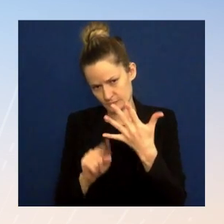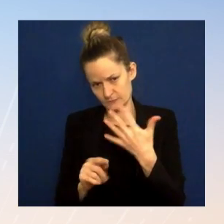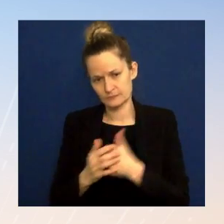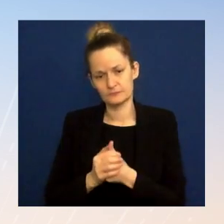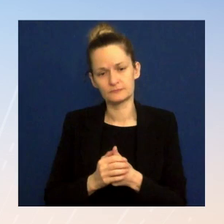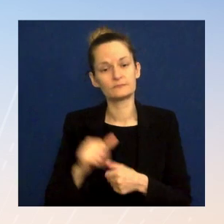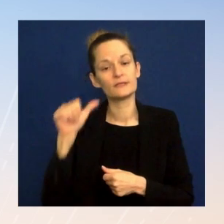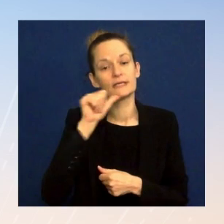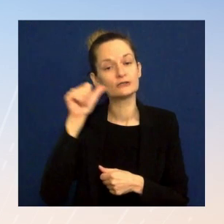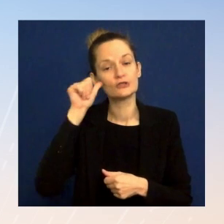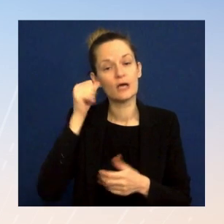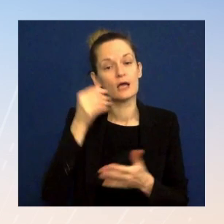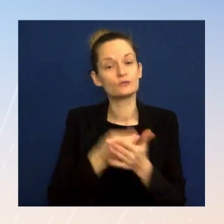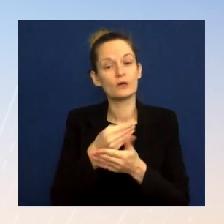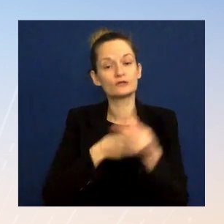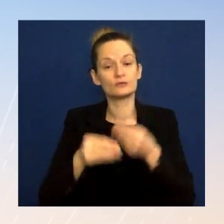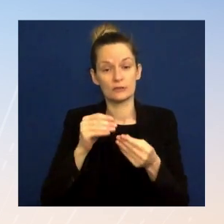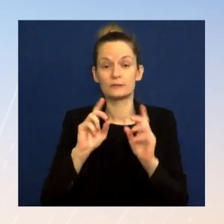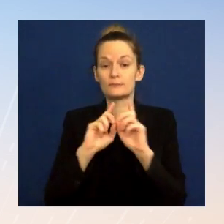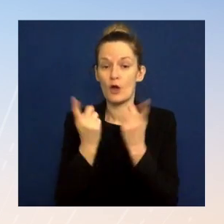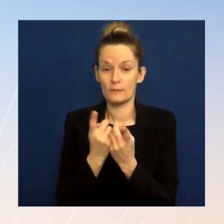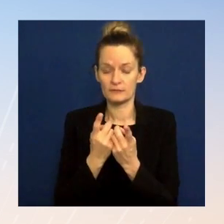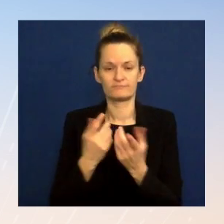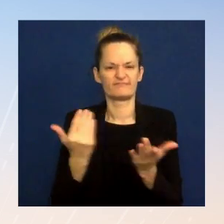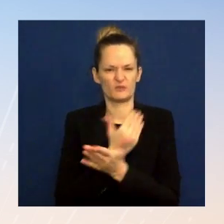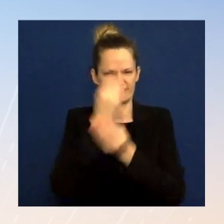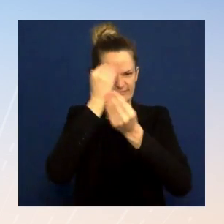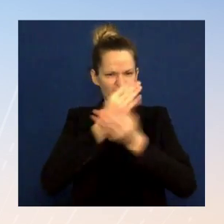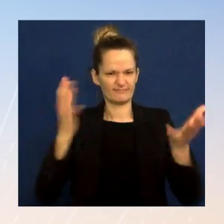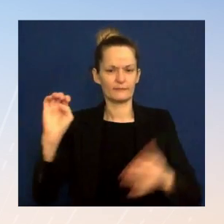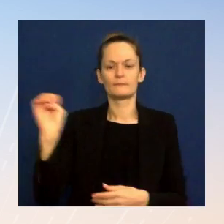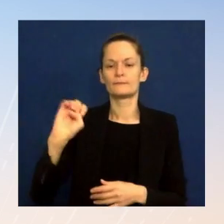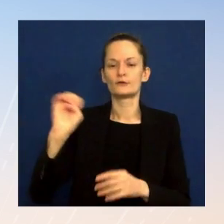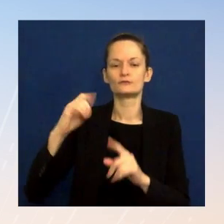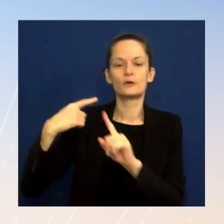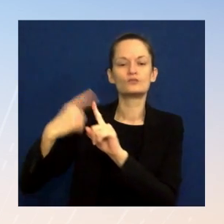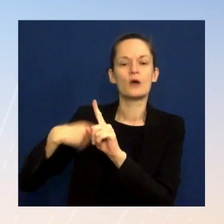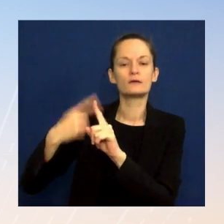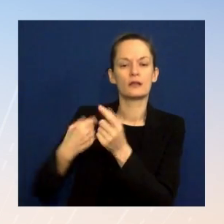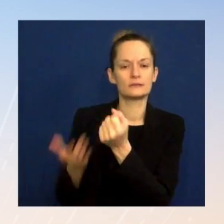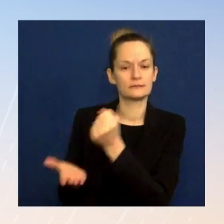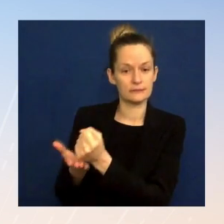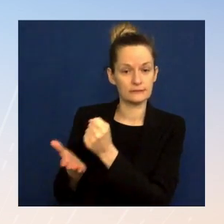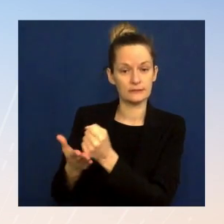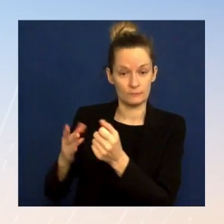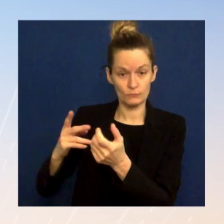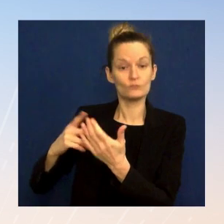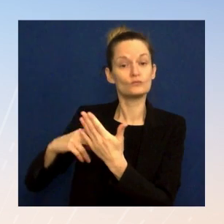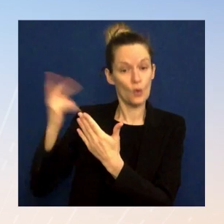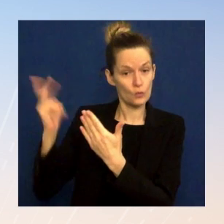on the Emergency Rental Assistance Program, which shows that, through September, state and local Emergency Rental Assistance Programs